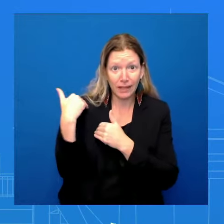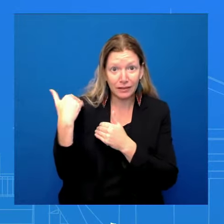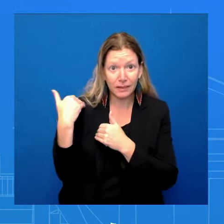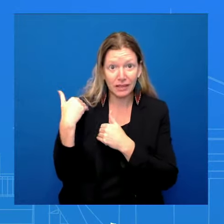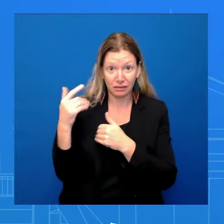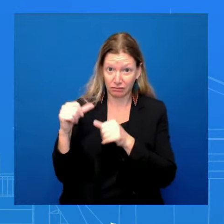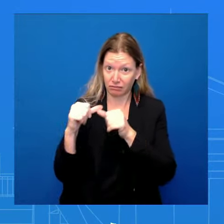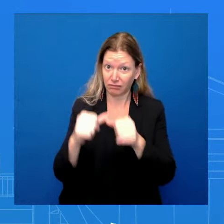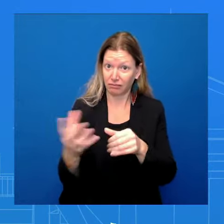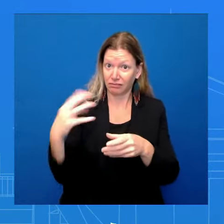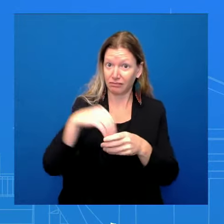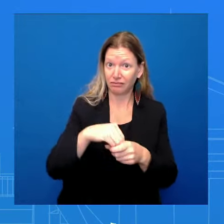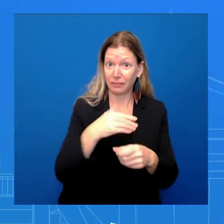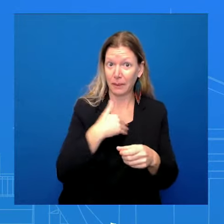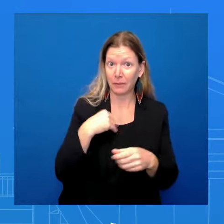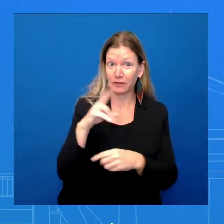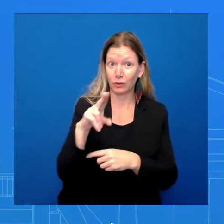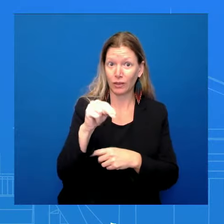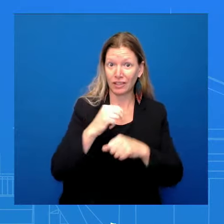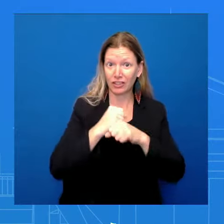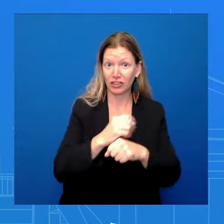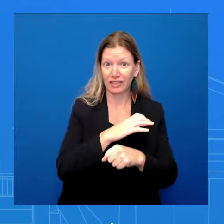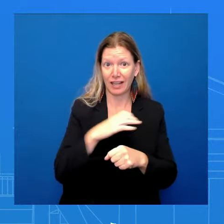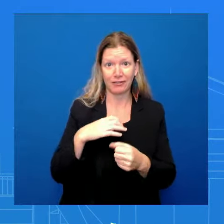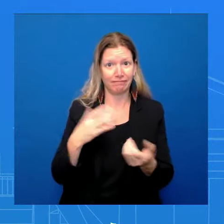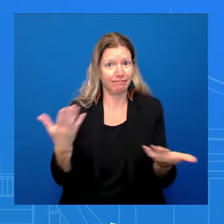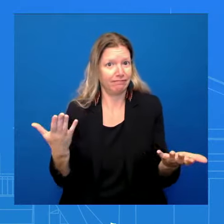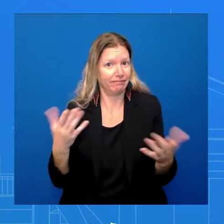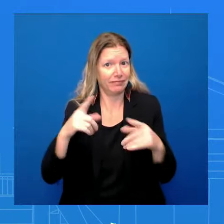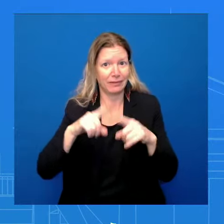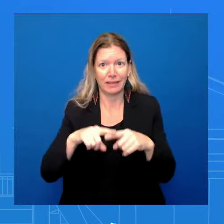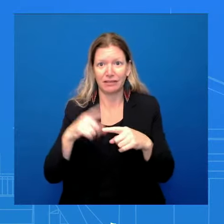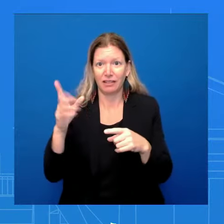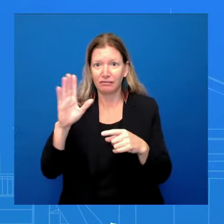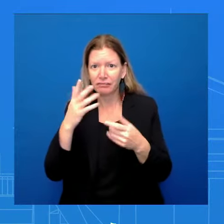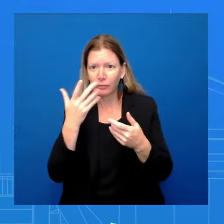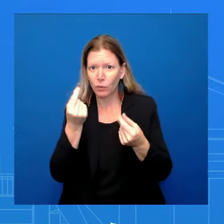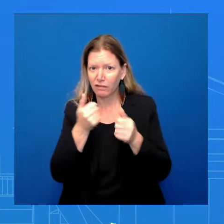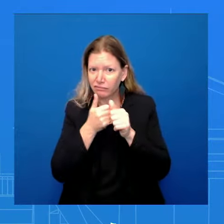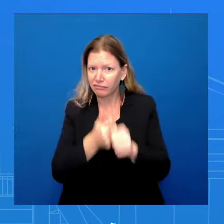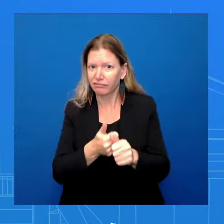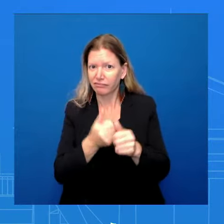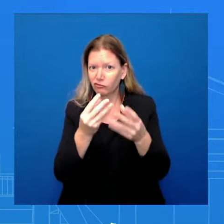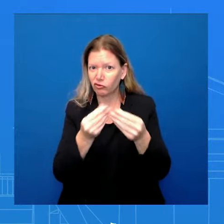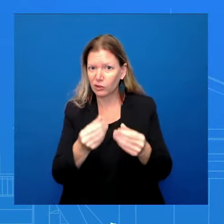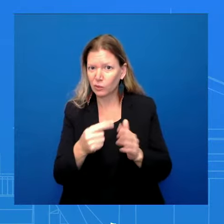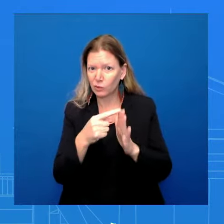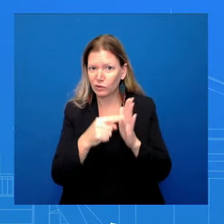So, we will continue in New York and here in Washington and working with both Tokyo and Seoul